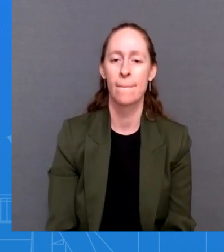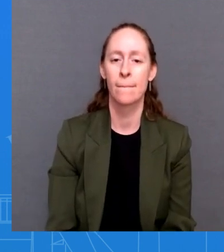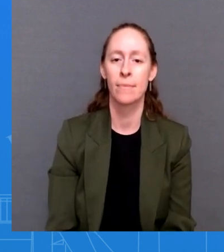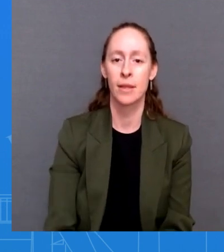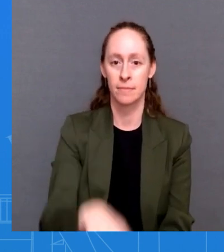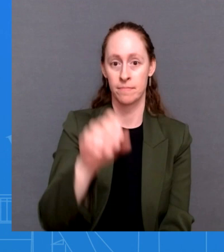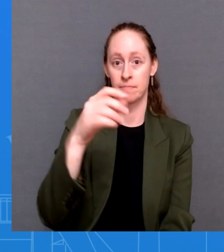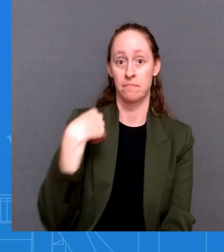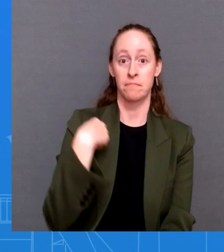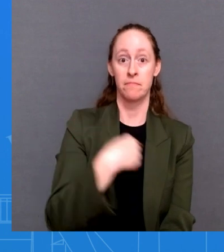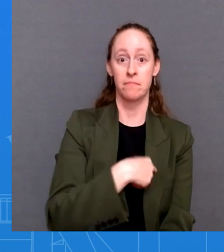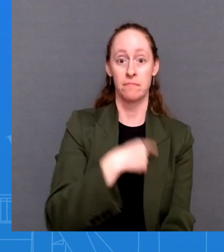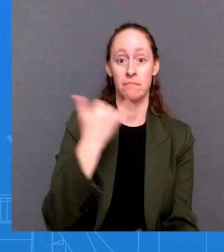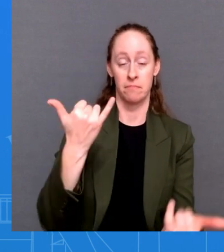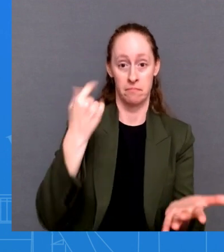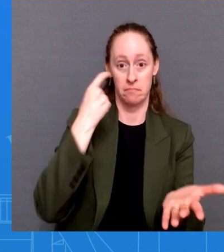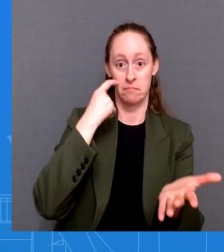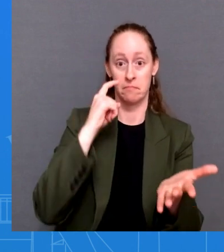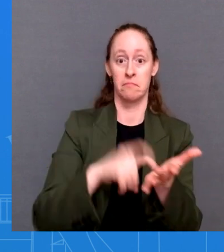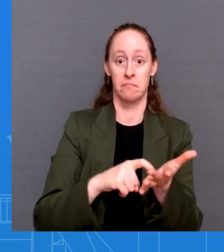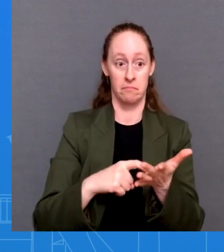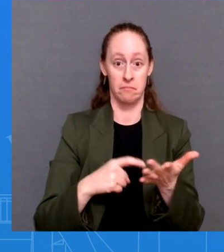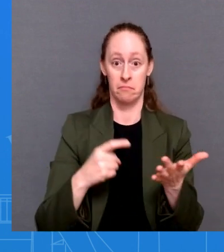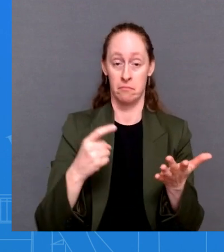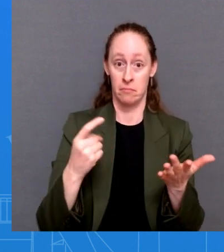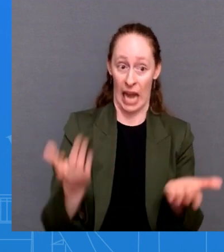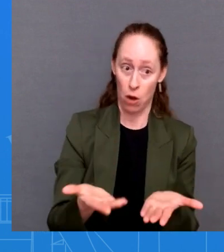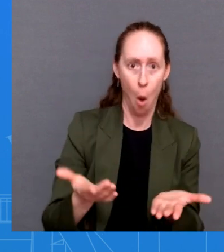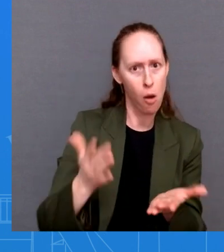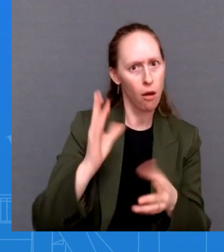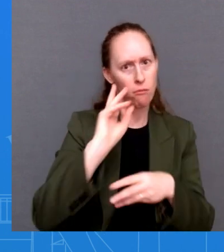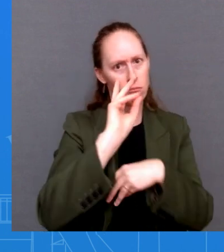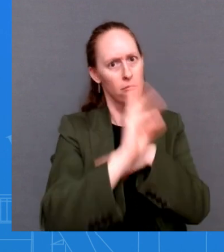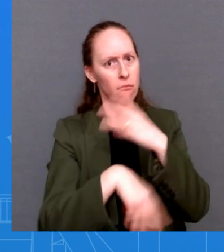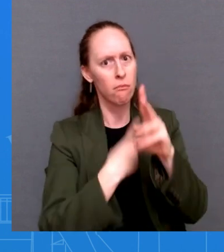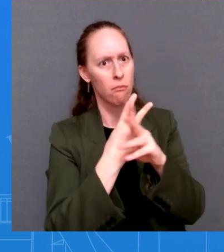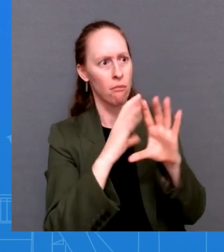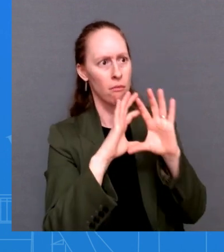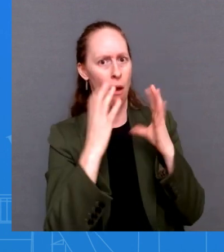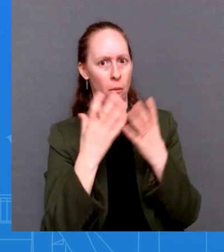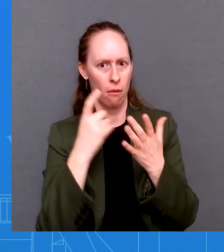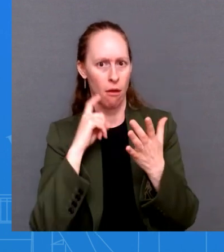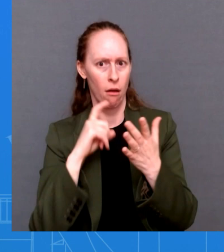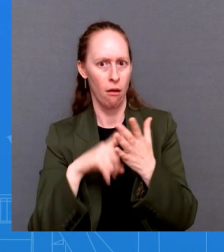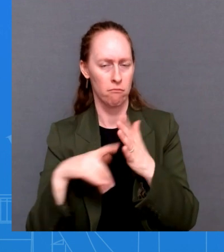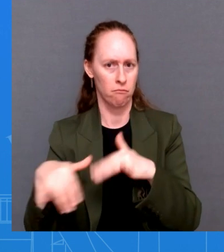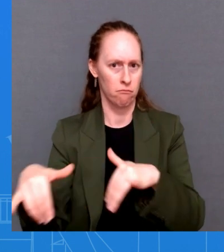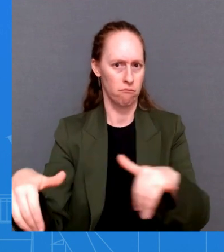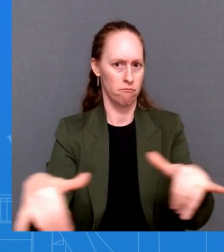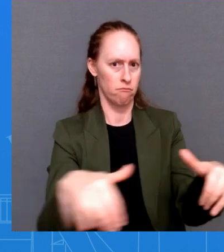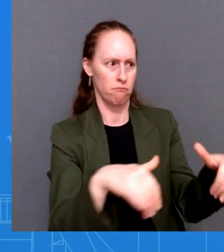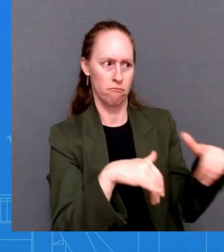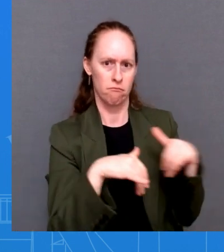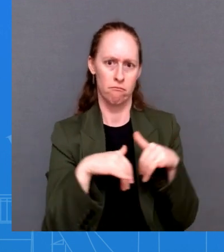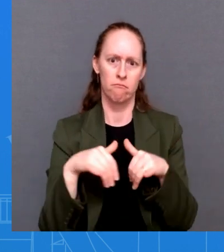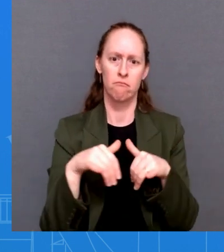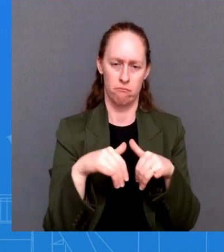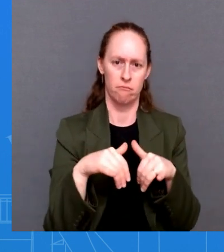We in the United States had our first case about two weeks after some of the European countries that we have also started to see turn around.